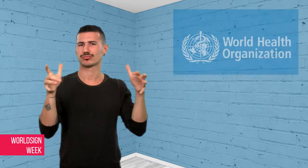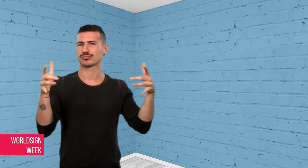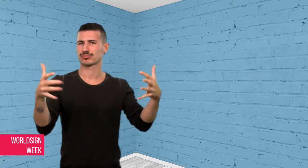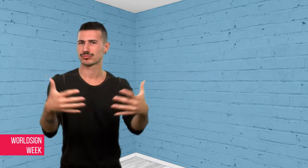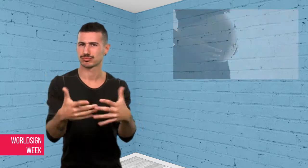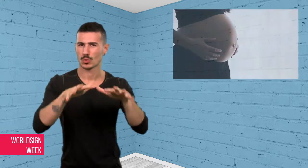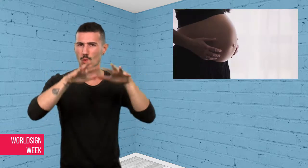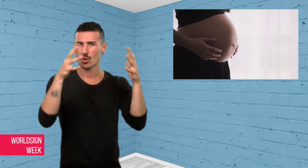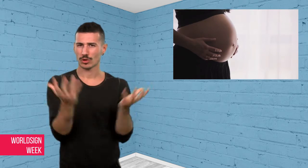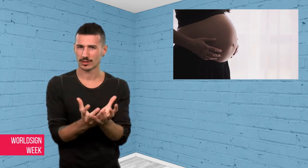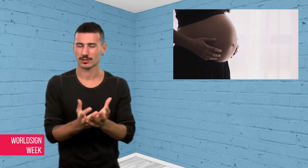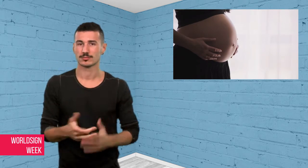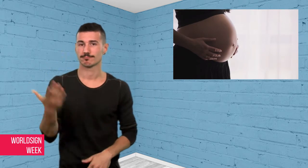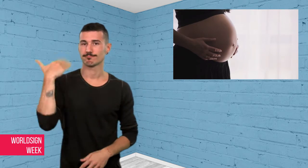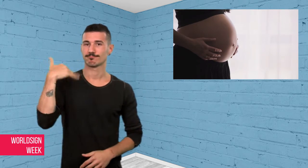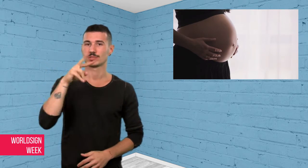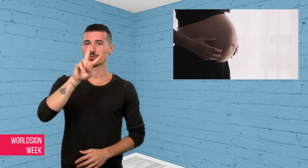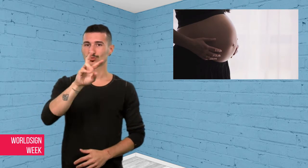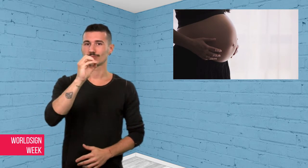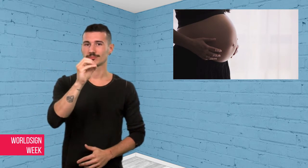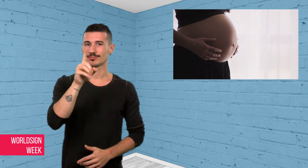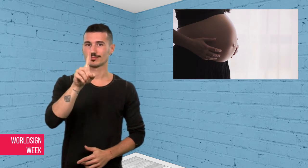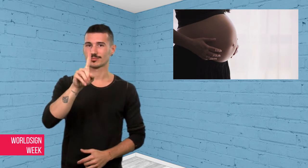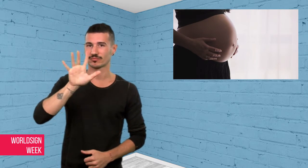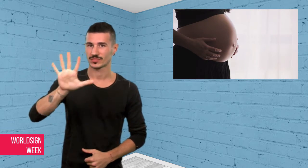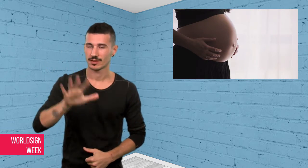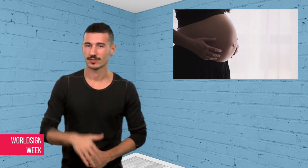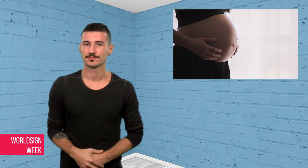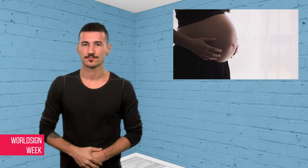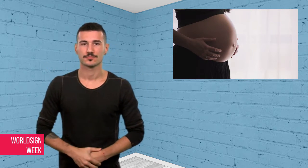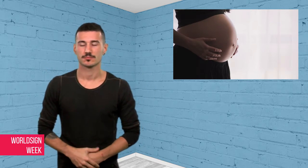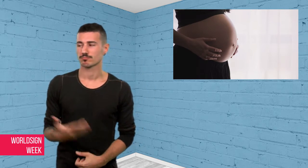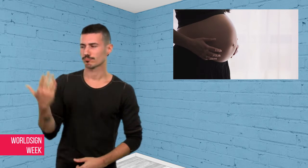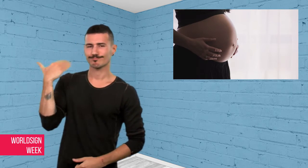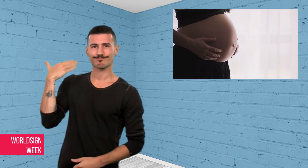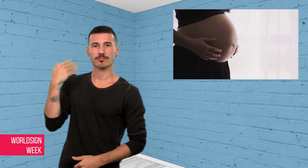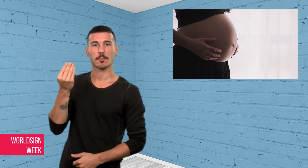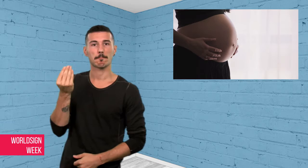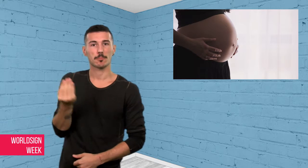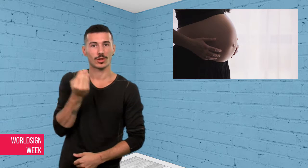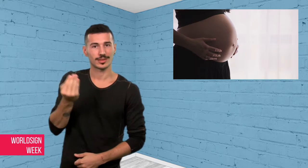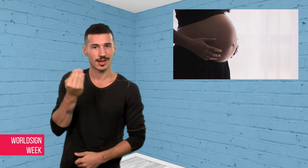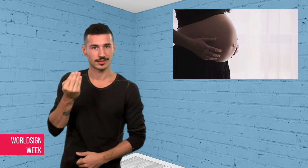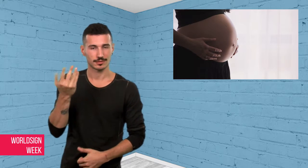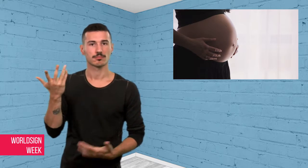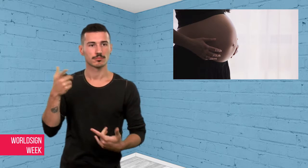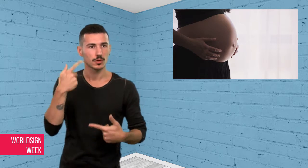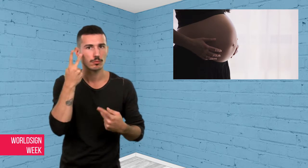serious outbreak that spreads from Brazil to the